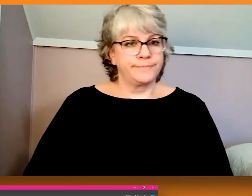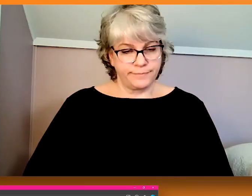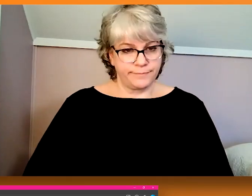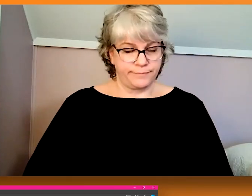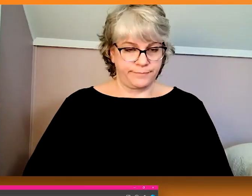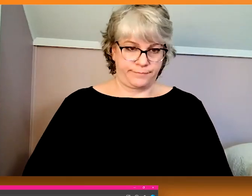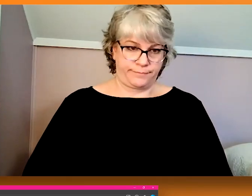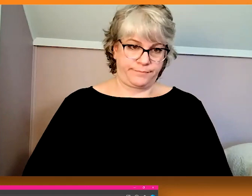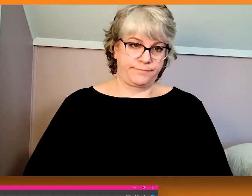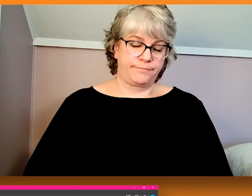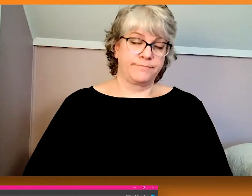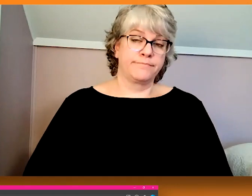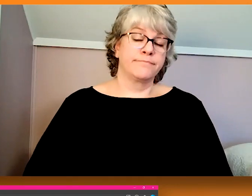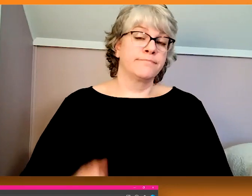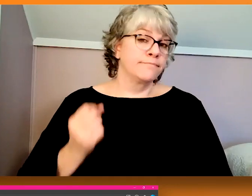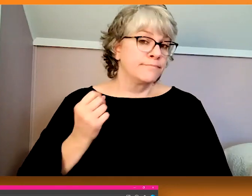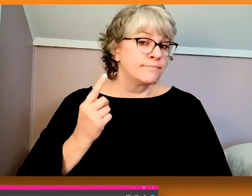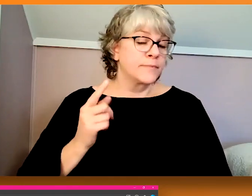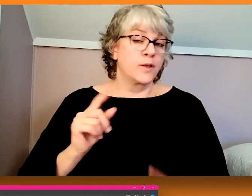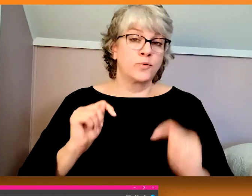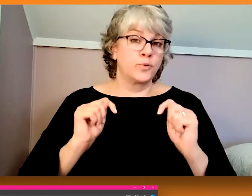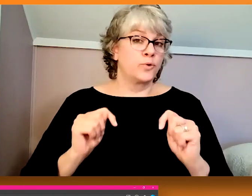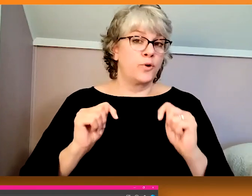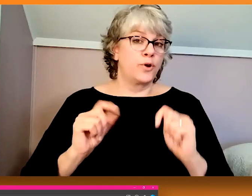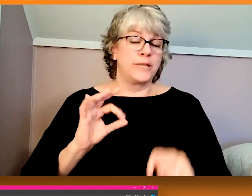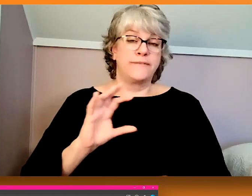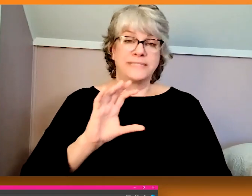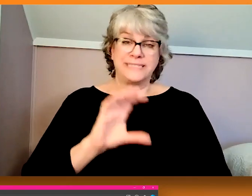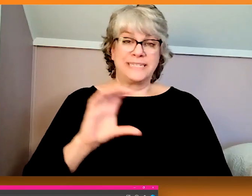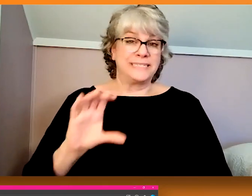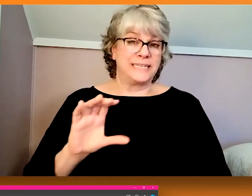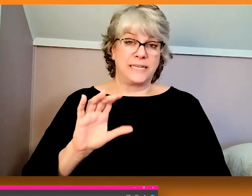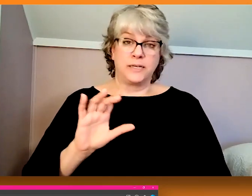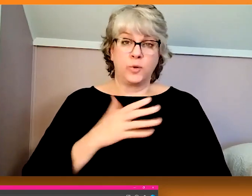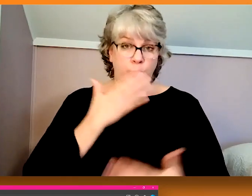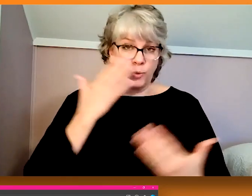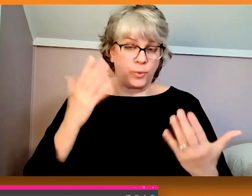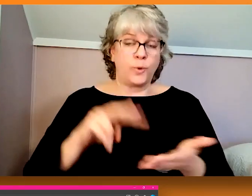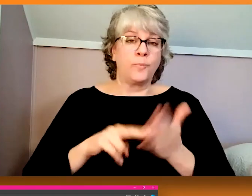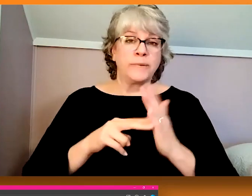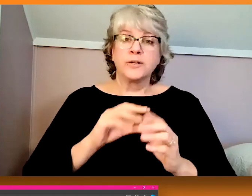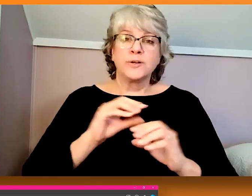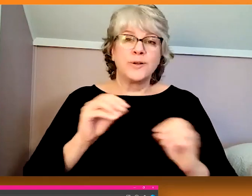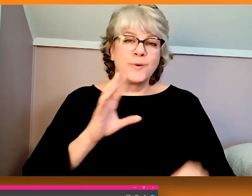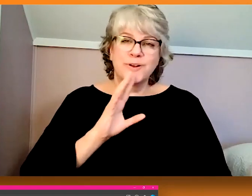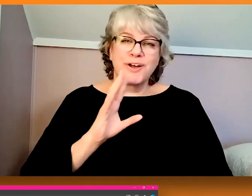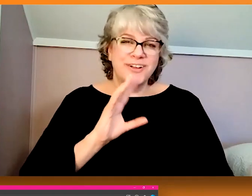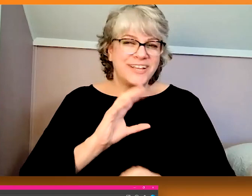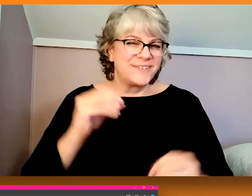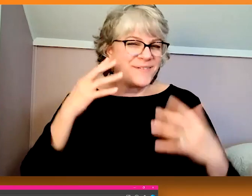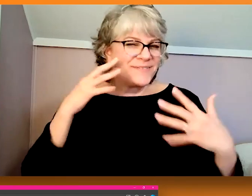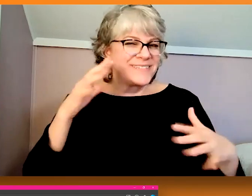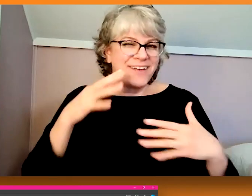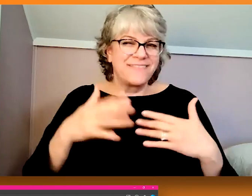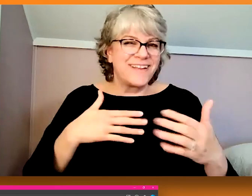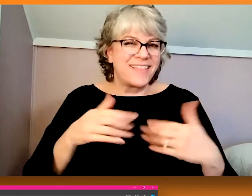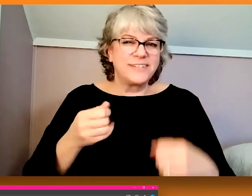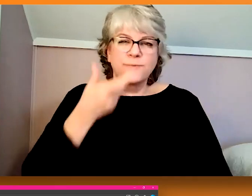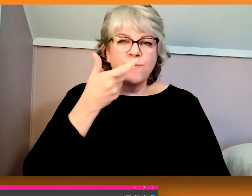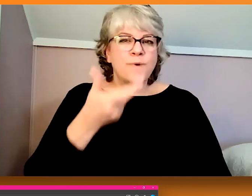and again just a reminder, some of their tutorials if they don't have closed captioning button, it's because there is no sound.